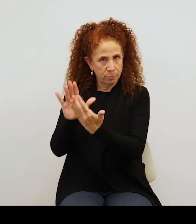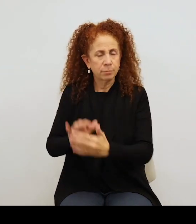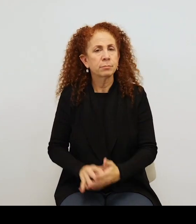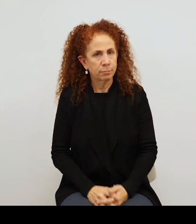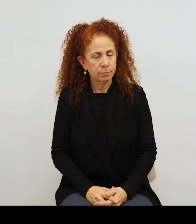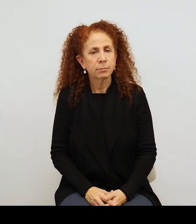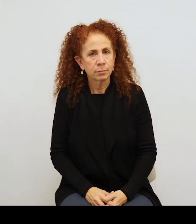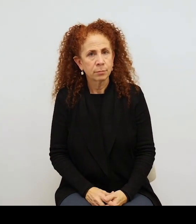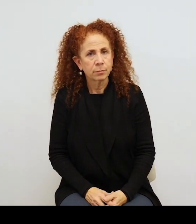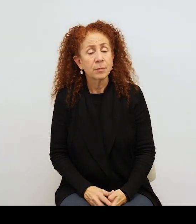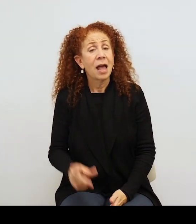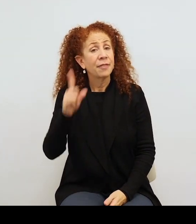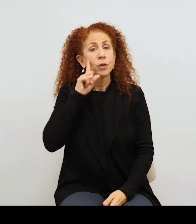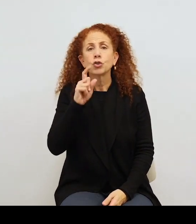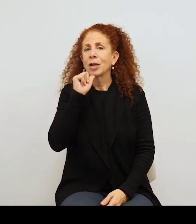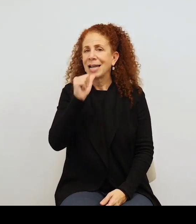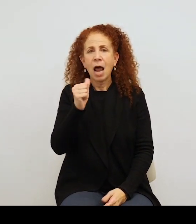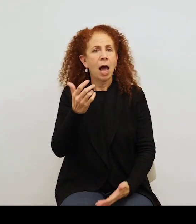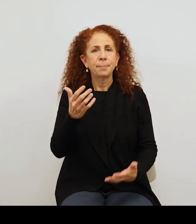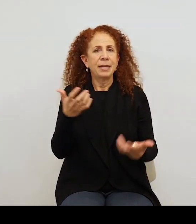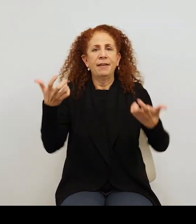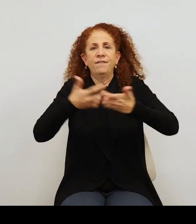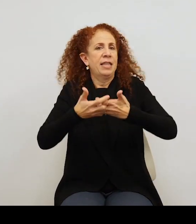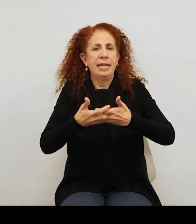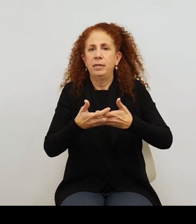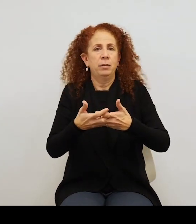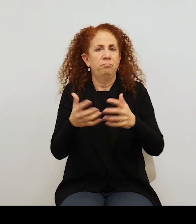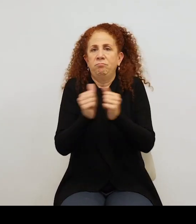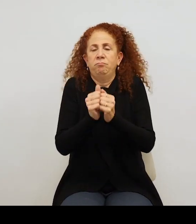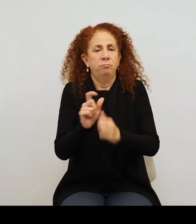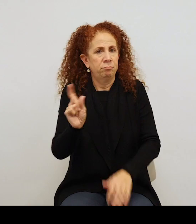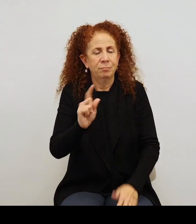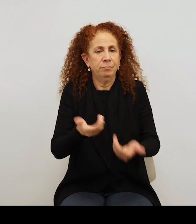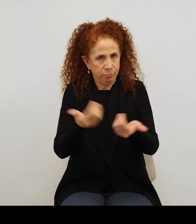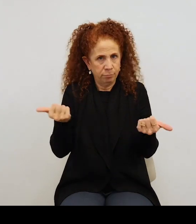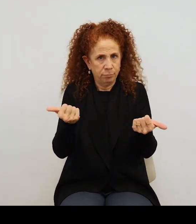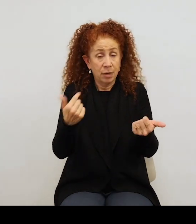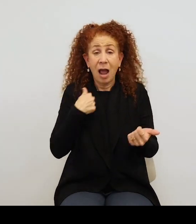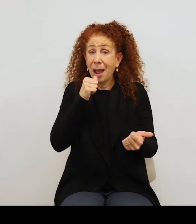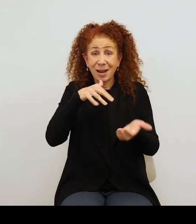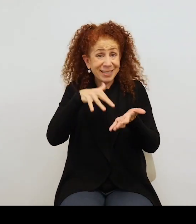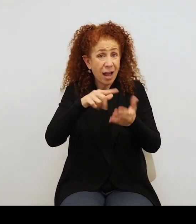So I think they shouldn't be conflated. And I'm not a scholar of migration.